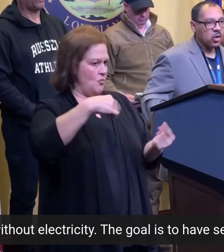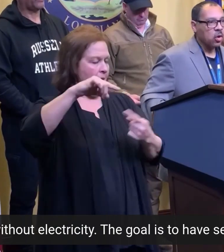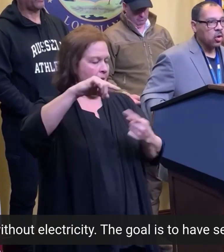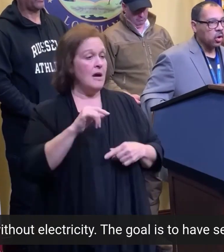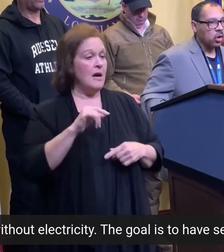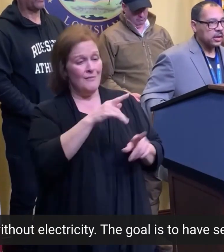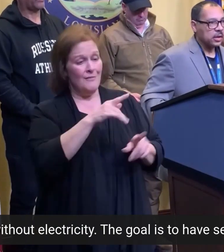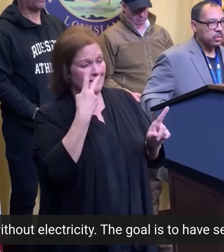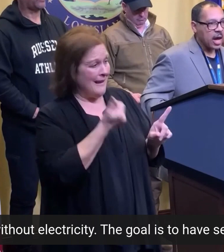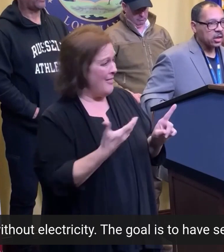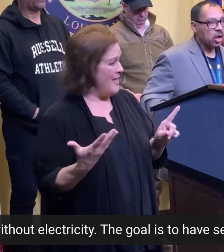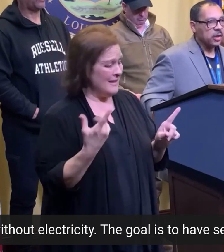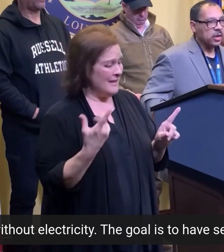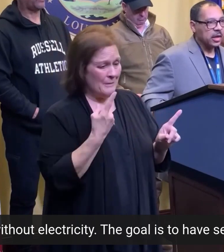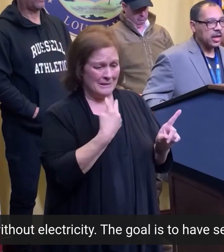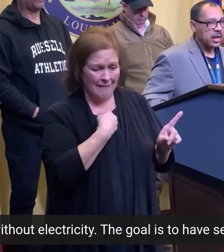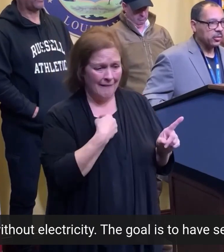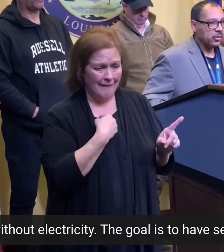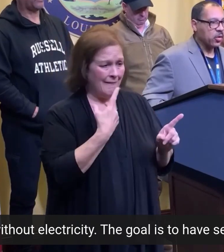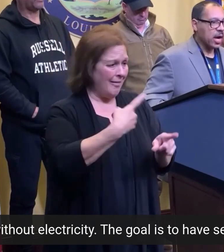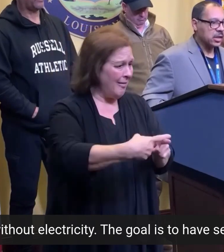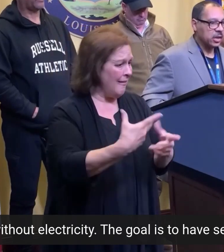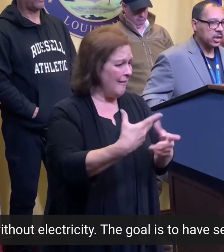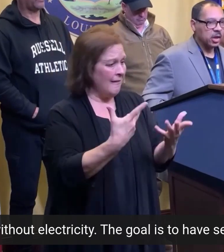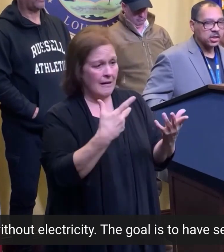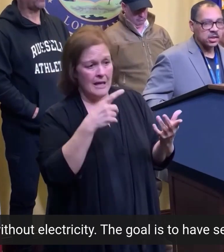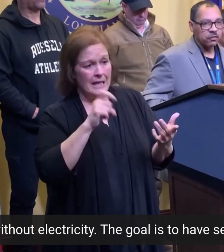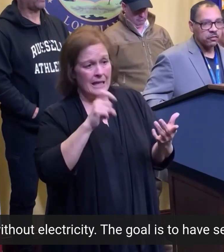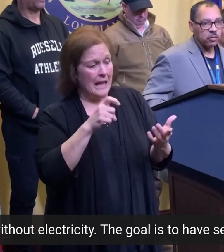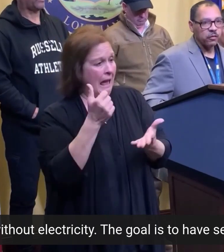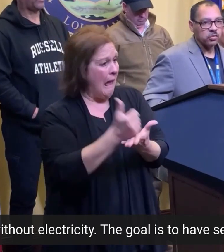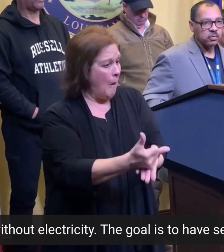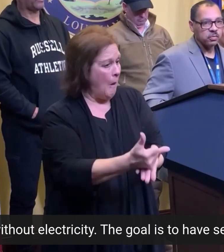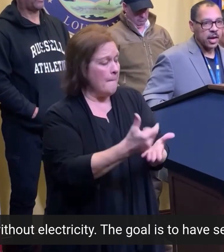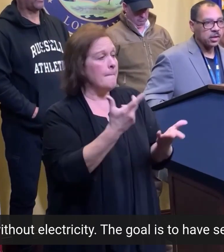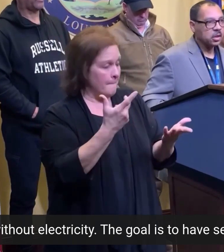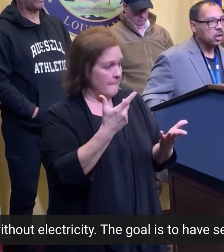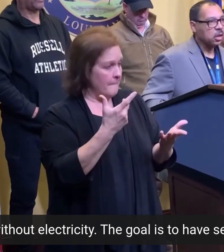or that's blocked up and anything that me requires any assistance from the first responders or the